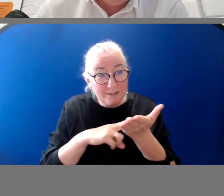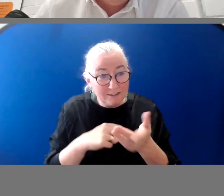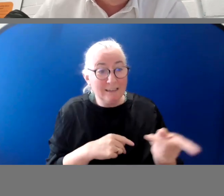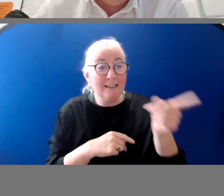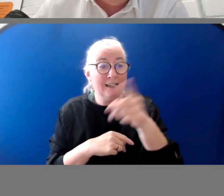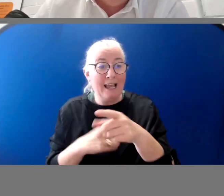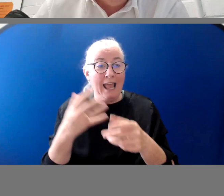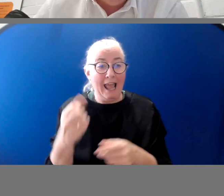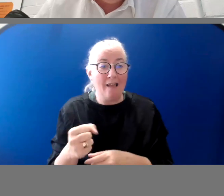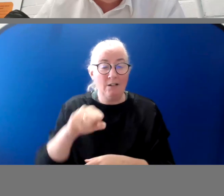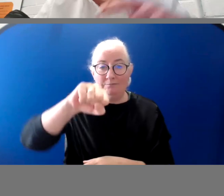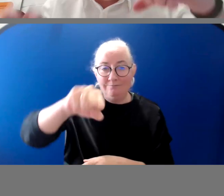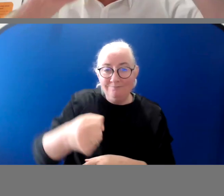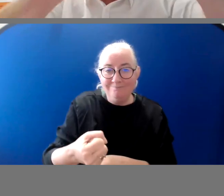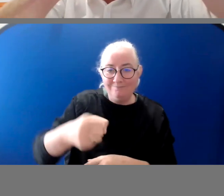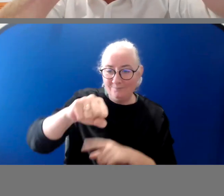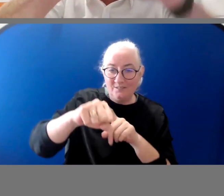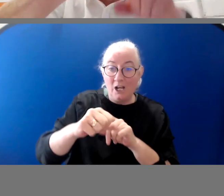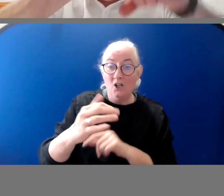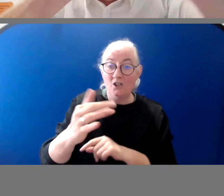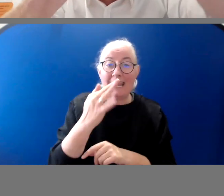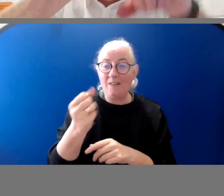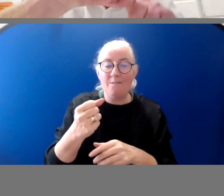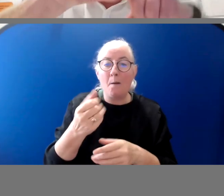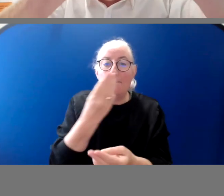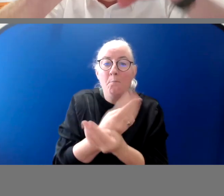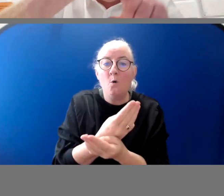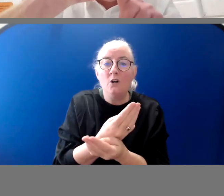return on the door handle which means that if you pour strength you could still put your finger in